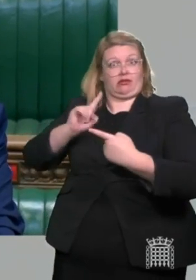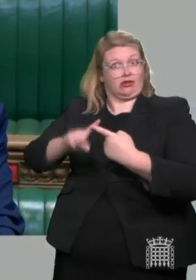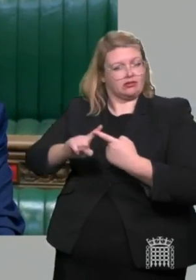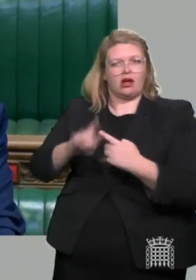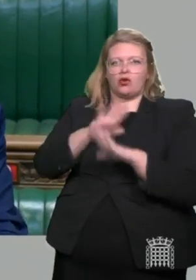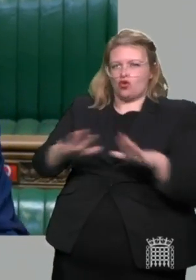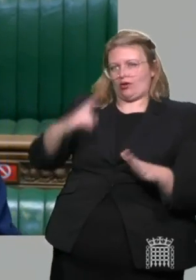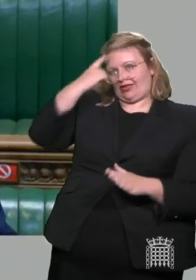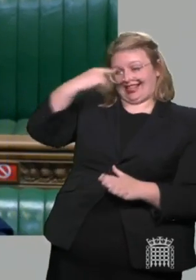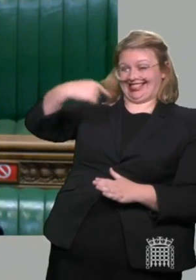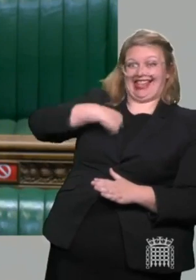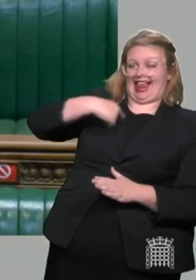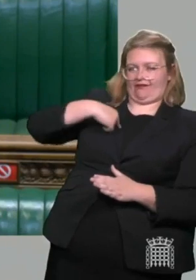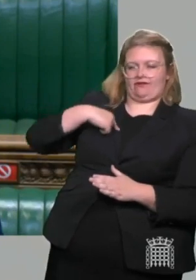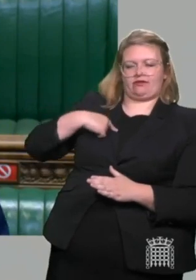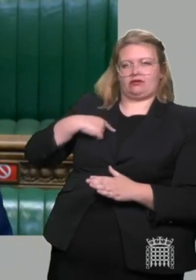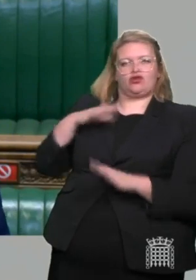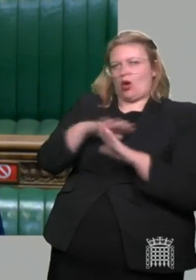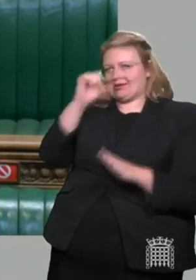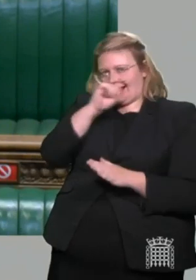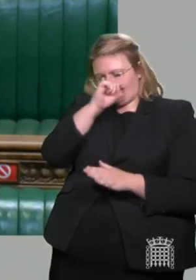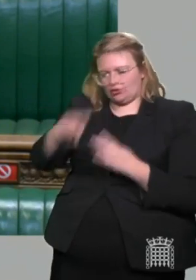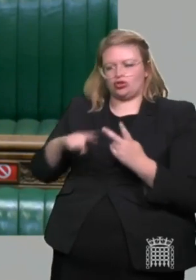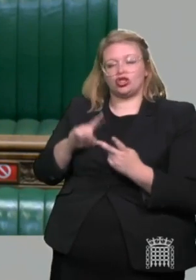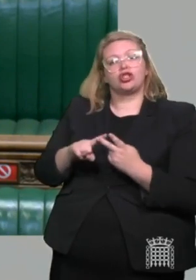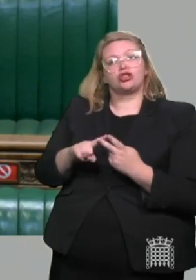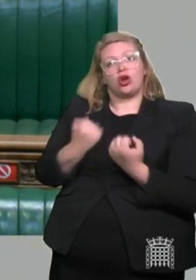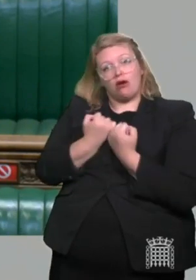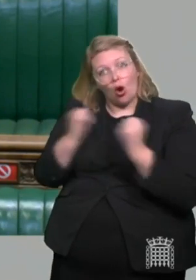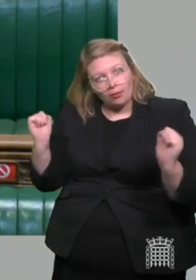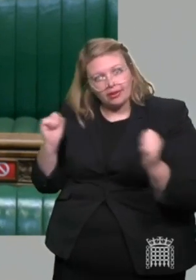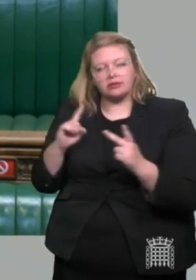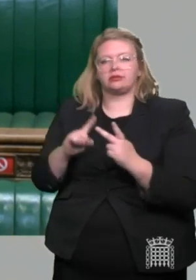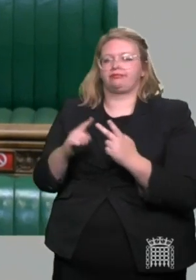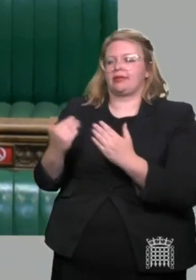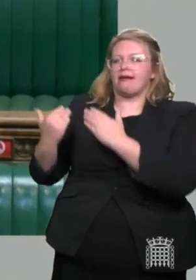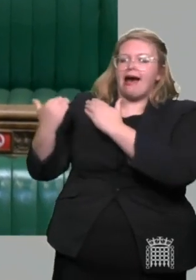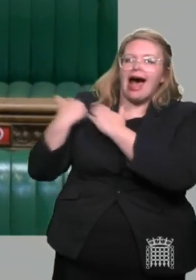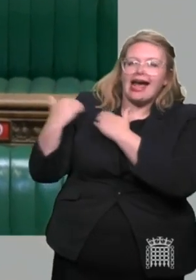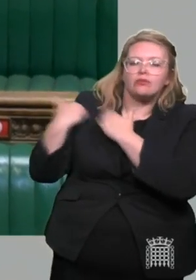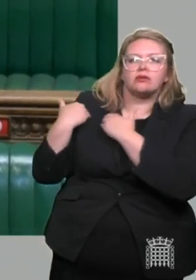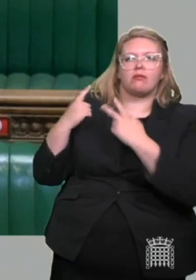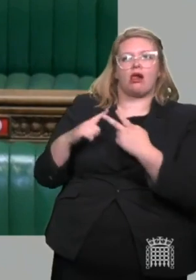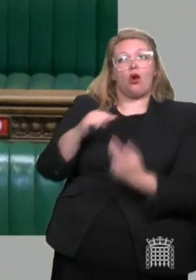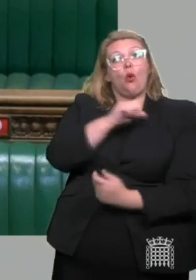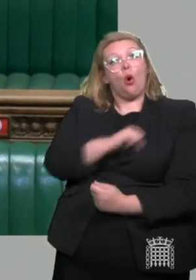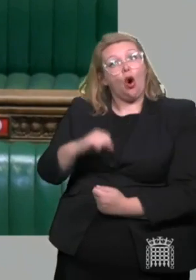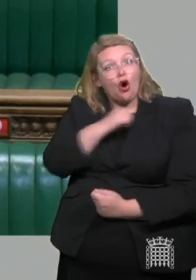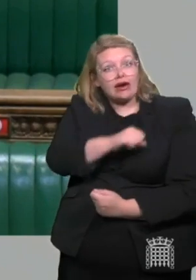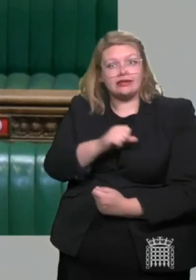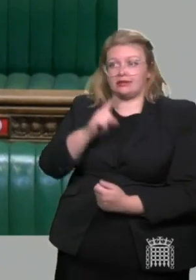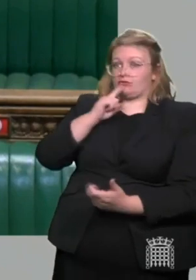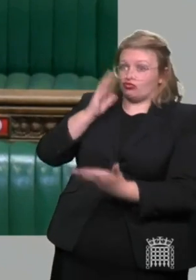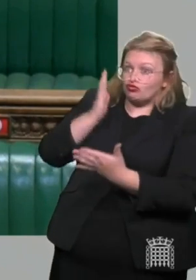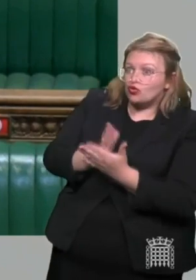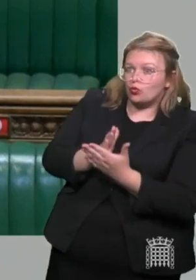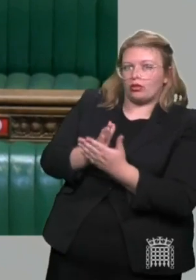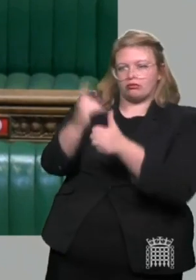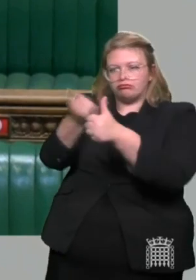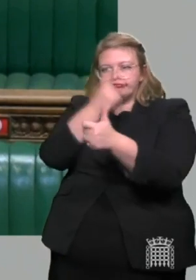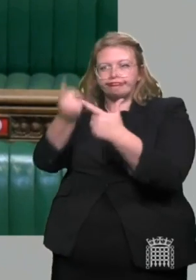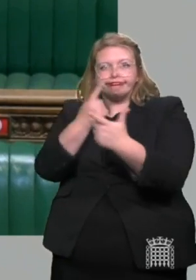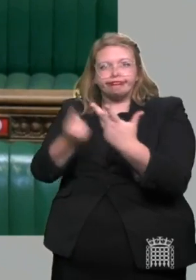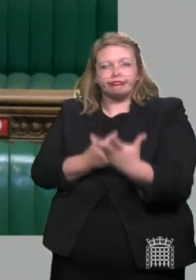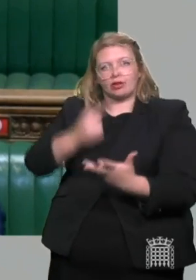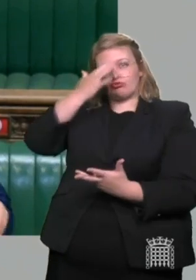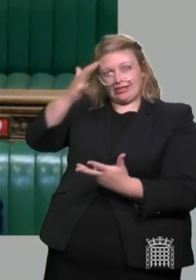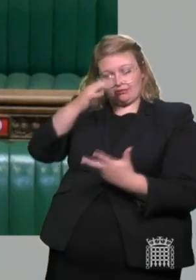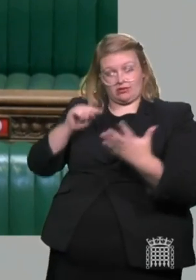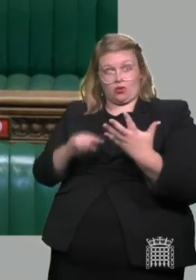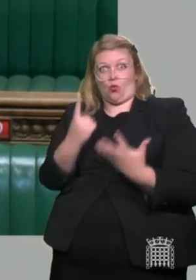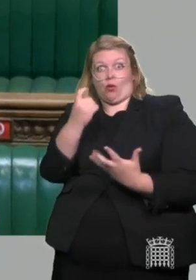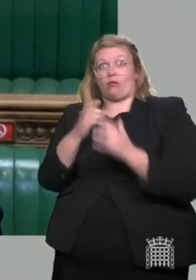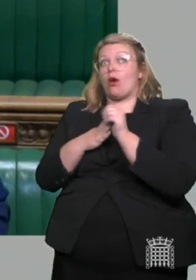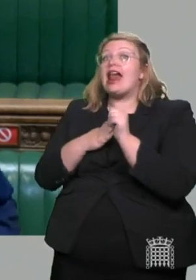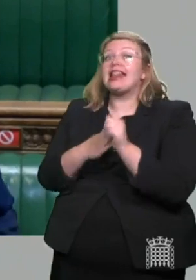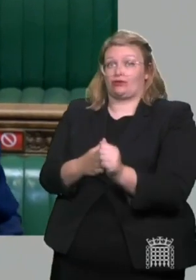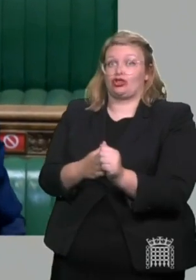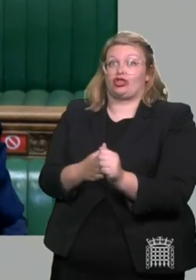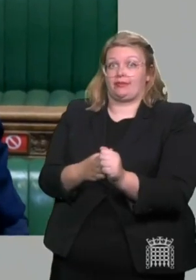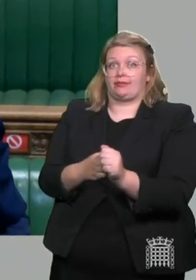objectivity, accountability, openness, honesty and leadership. Instead, what do we get from this